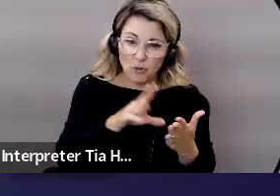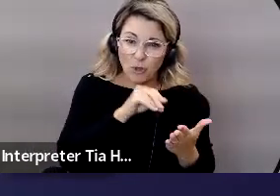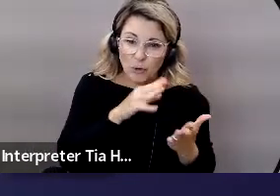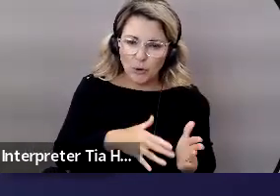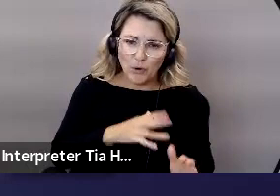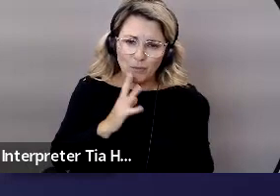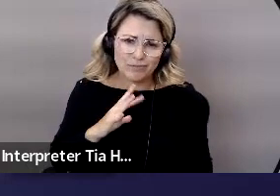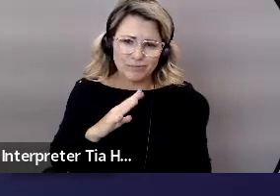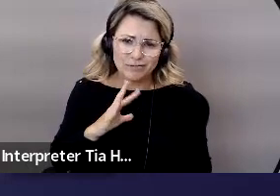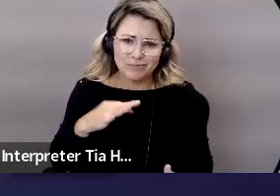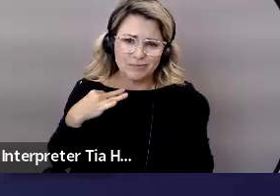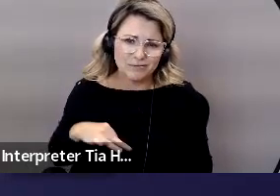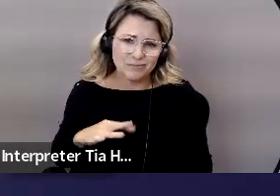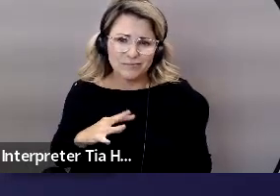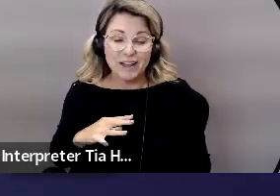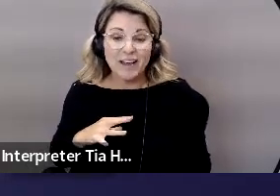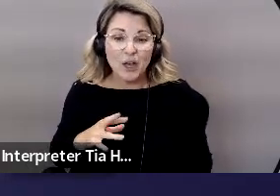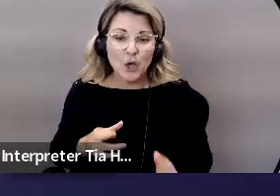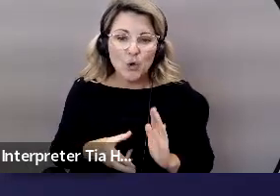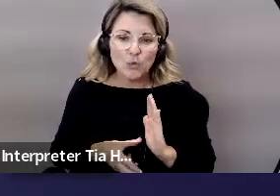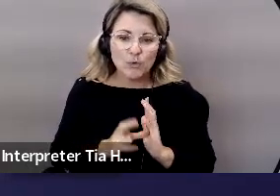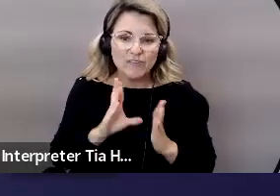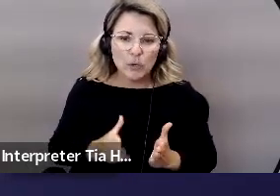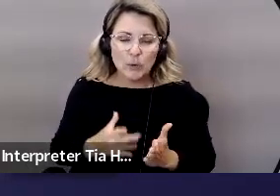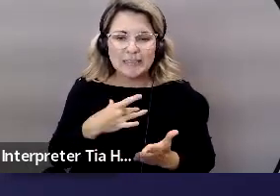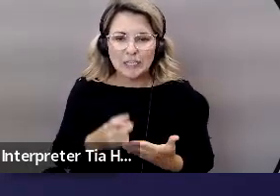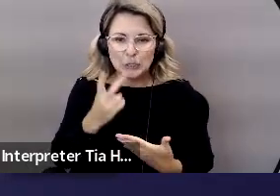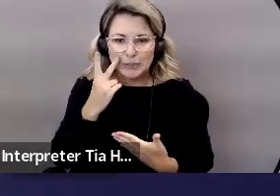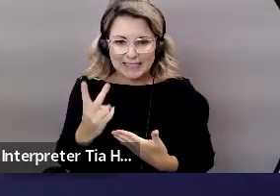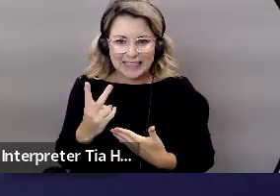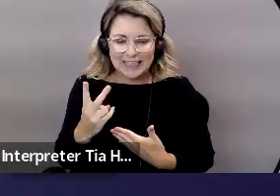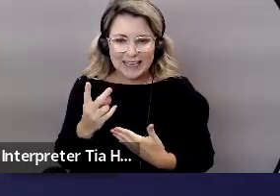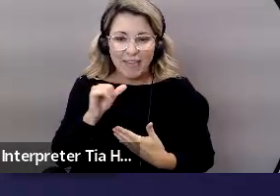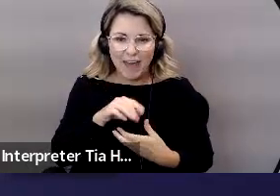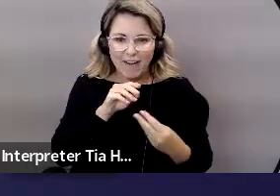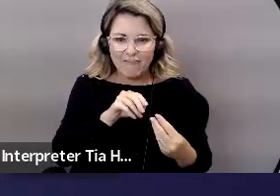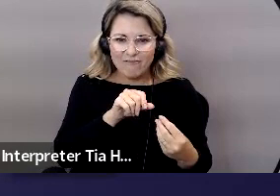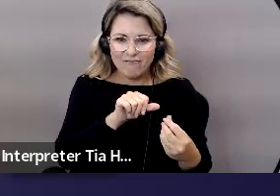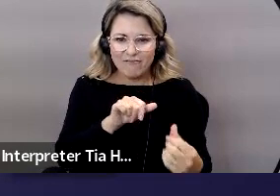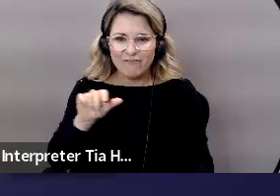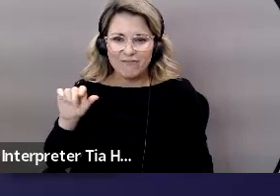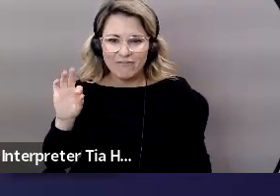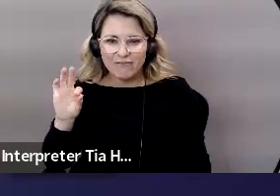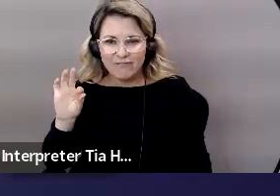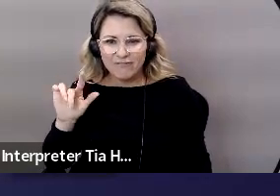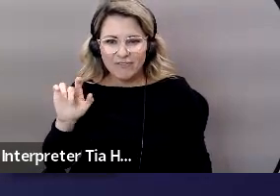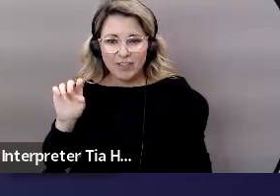as a reviewer, they really like to see the flow and how each component whether, you know,